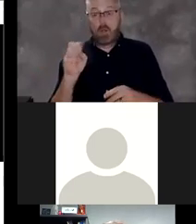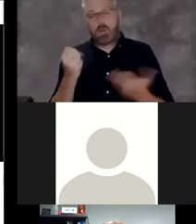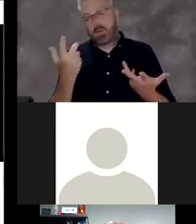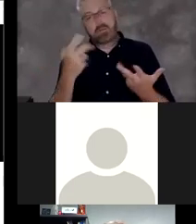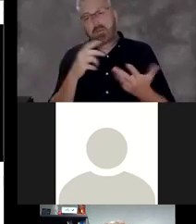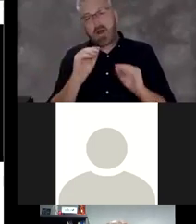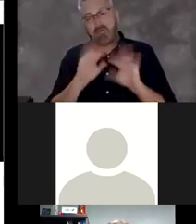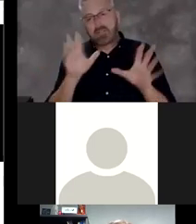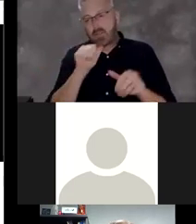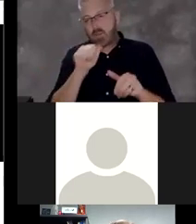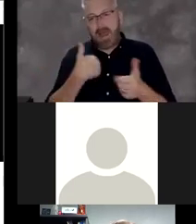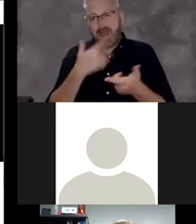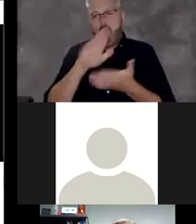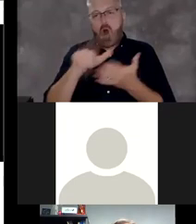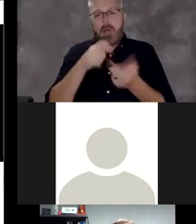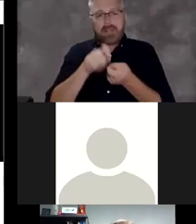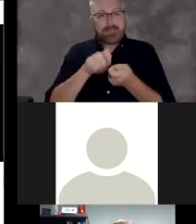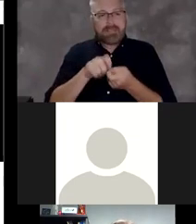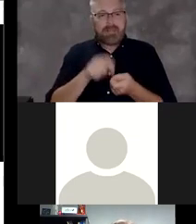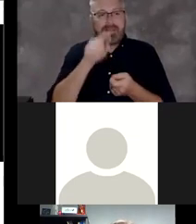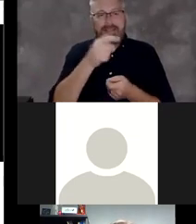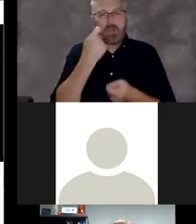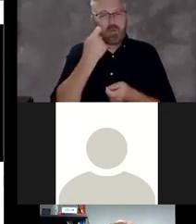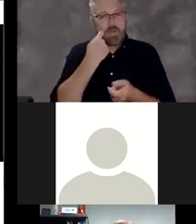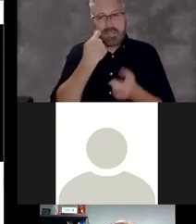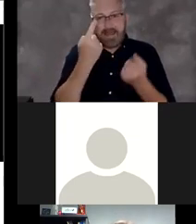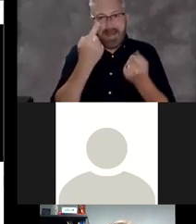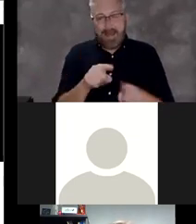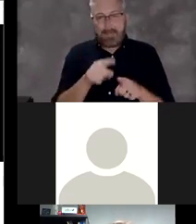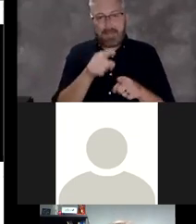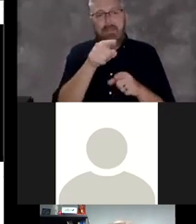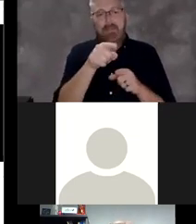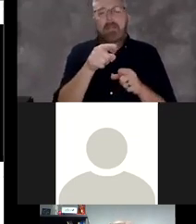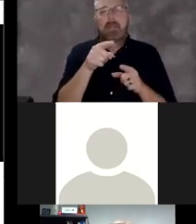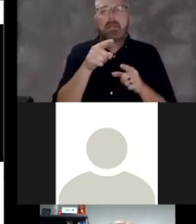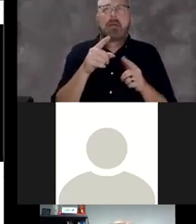THIS IS ONE VERY IS RECENT EXAMPLE OF WHAT HAPPENS WHEN A